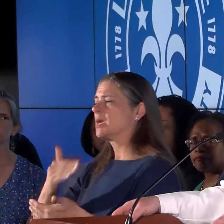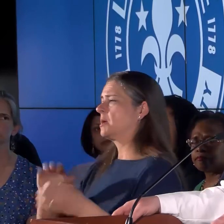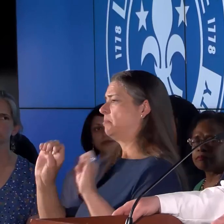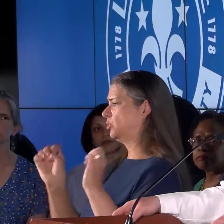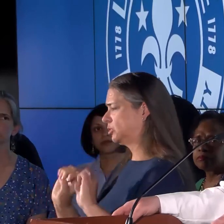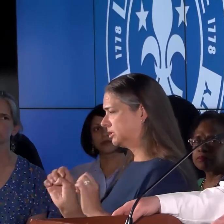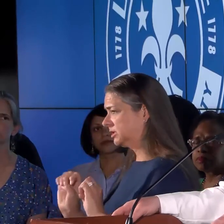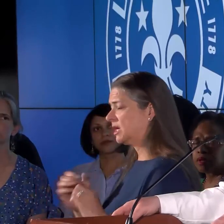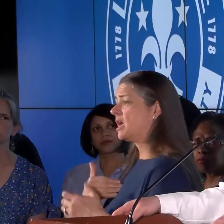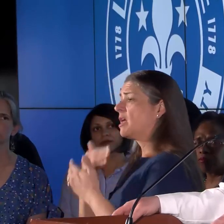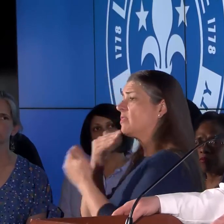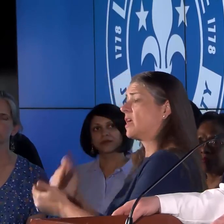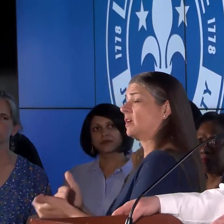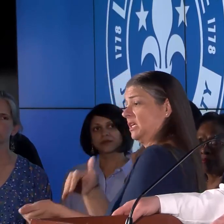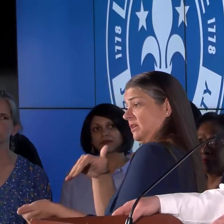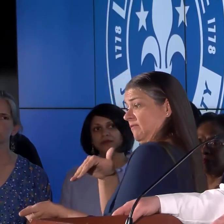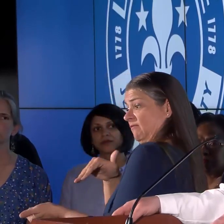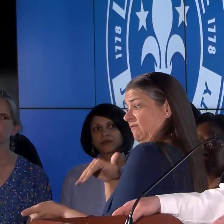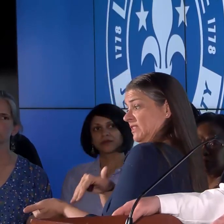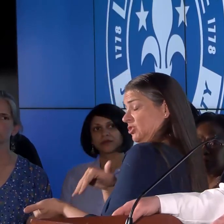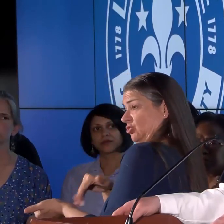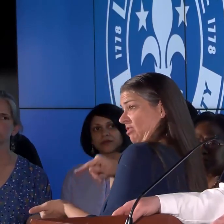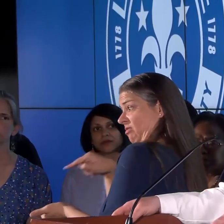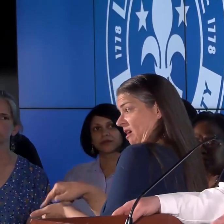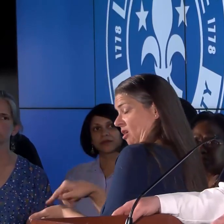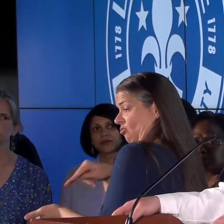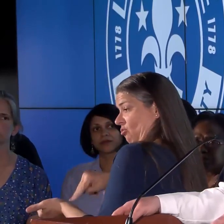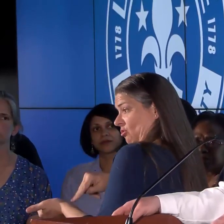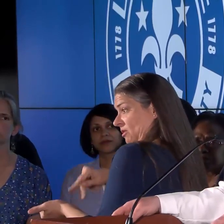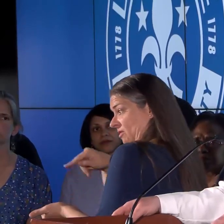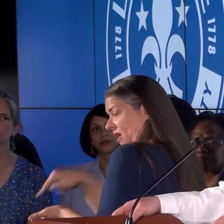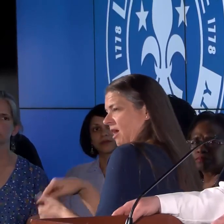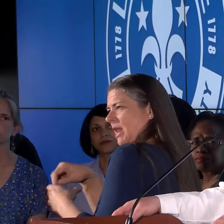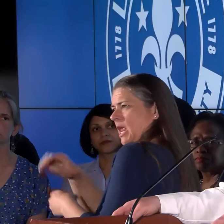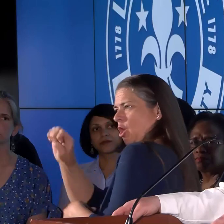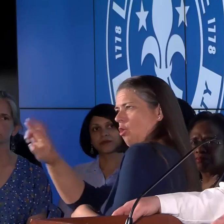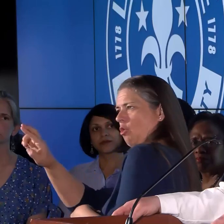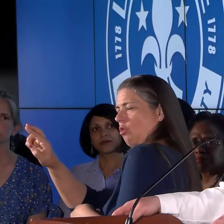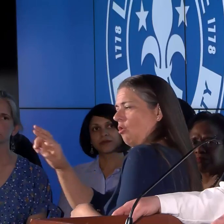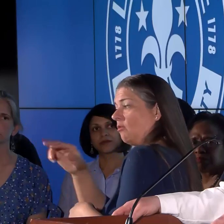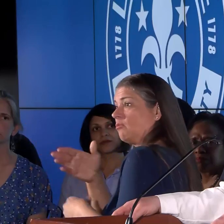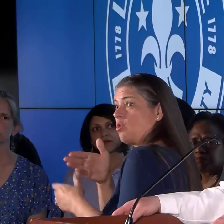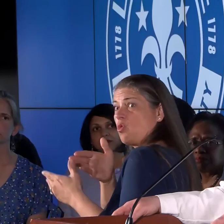my physicians in the emergency department through all of this they remained as the